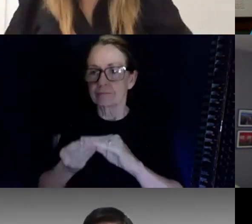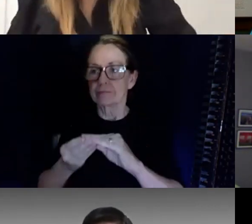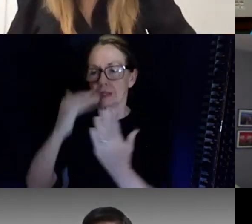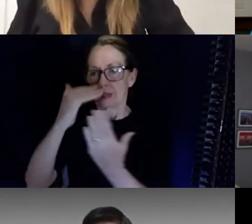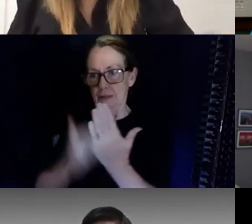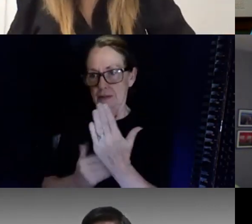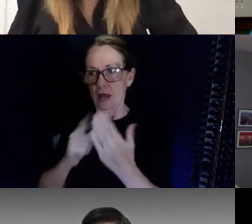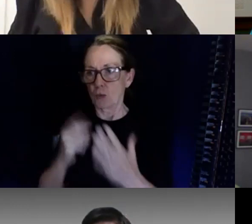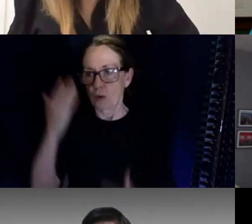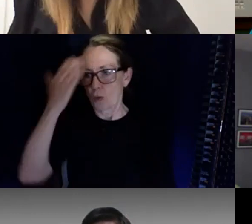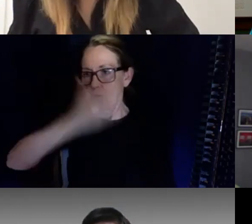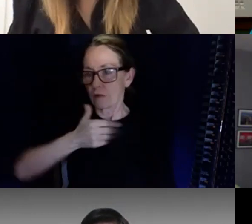AND WITH OUR OTHER STATE AGENCY PARTNERS TO BE ABLE TO HAVE A VERY COMPREHENSIVE LIST.